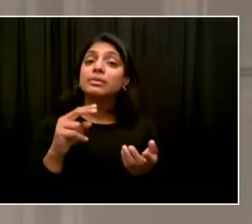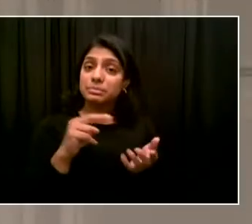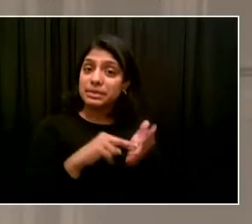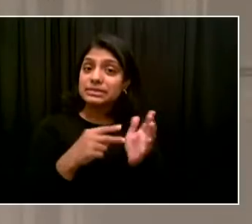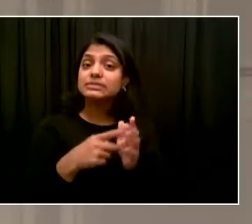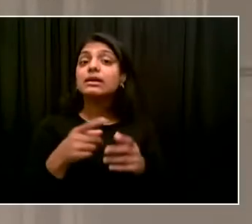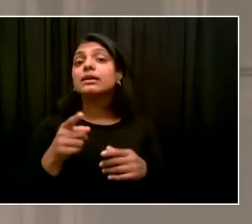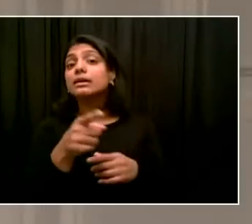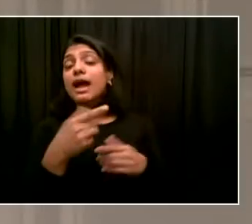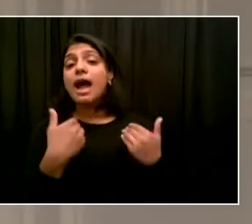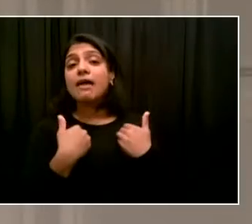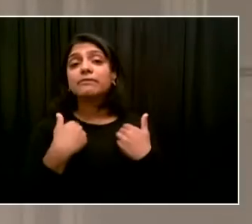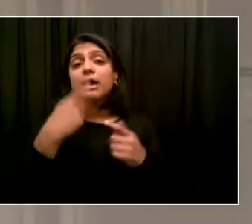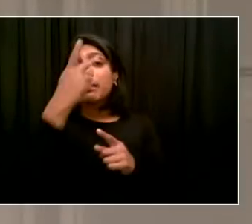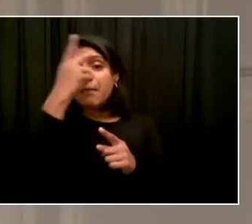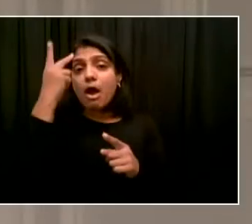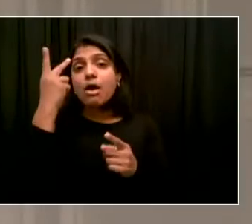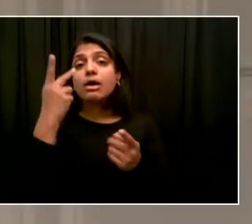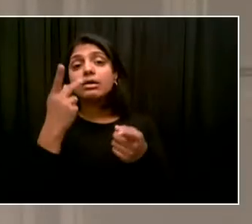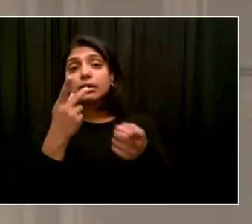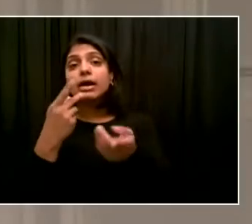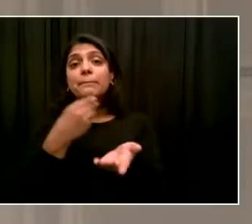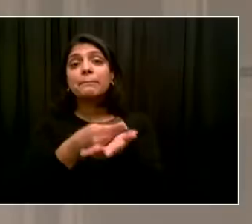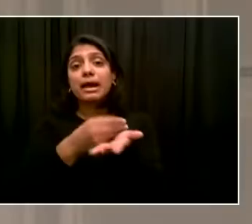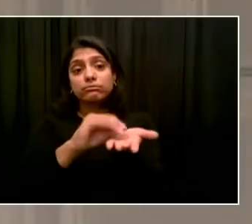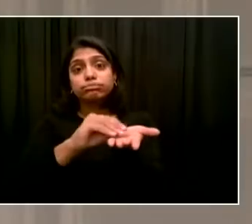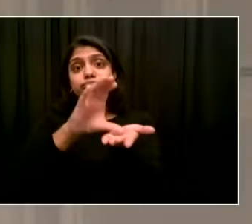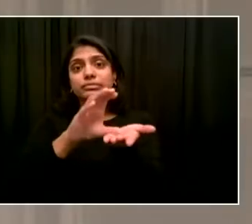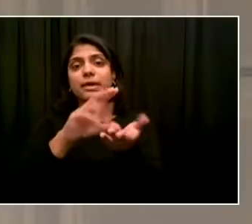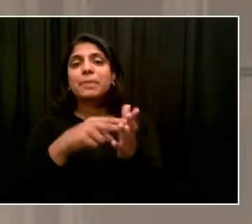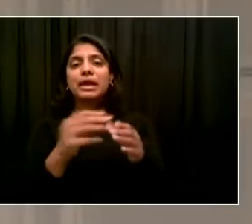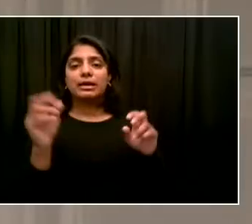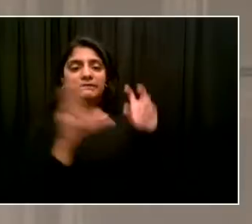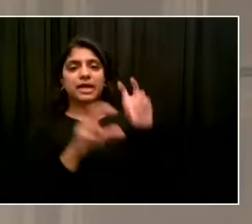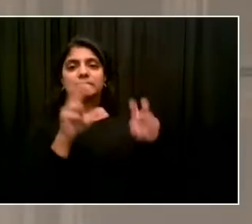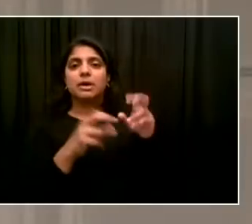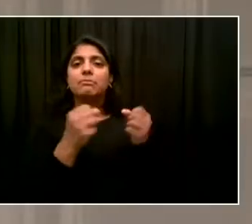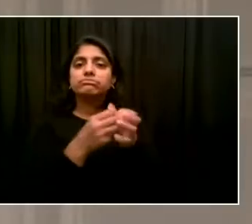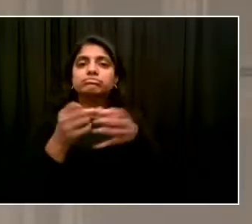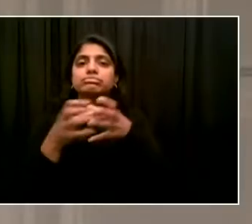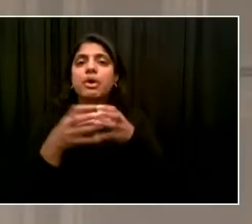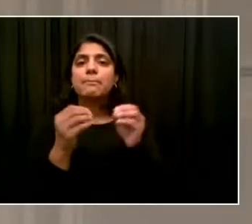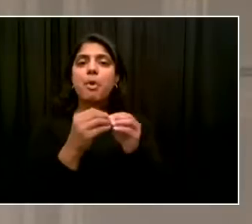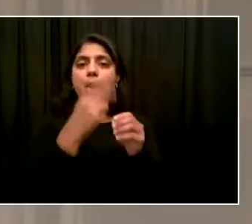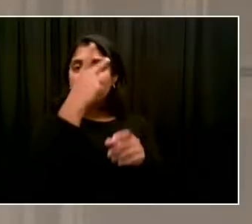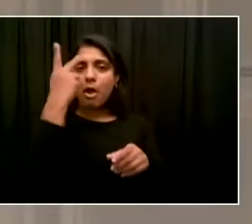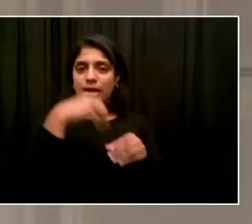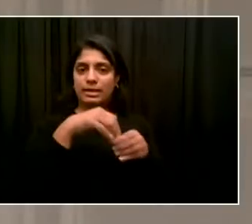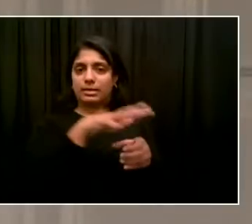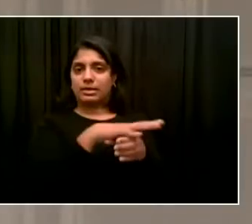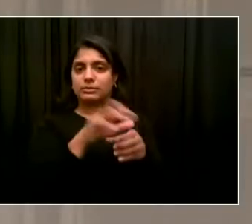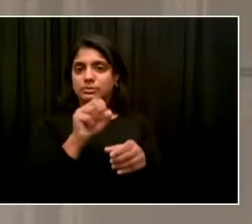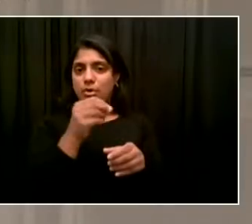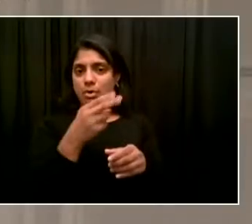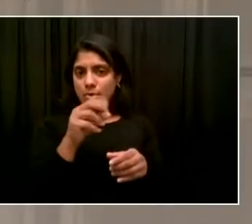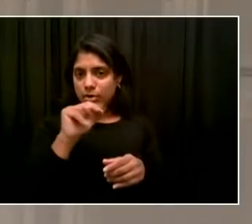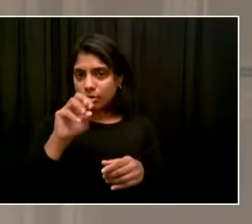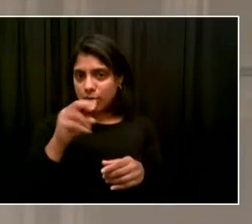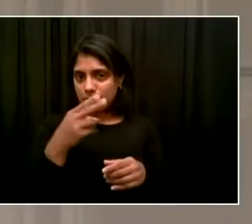INVESTMENT IN LOCAL PARKS AROUND THE NEIGHBORHOOD, THOSE ARE THE THINGS THE COMMUTYNI, IN MY DISTRICT HAVE